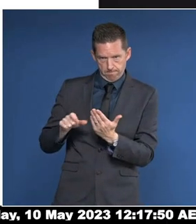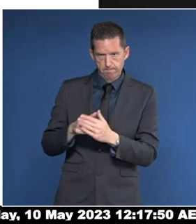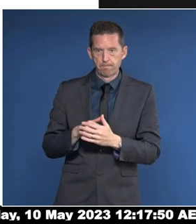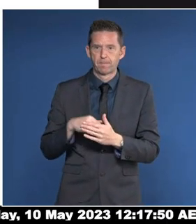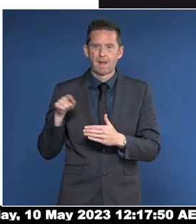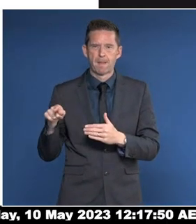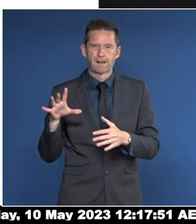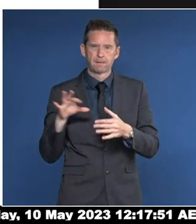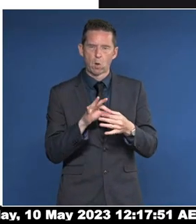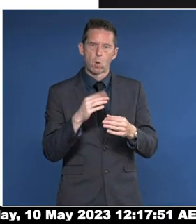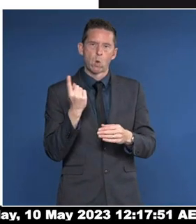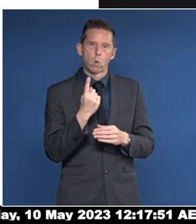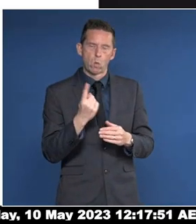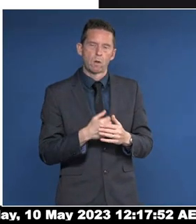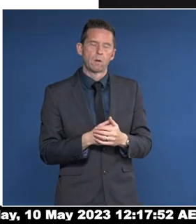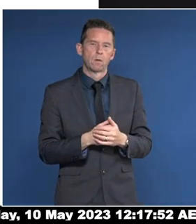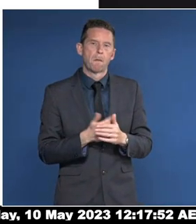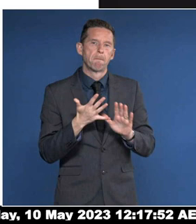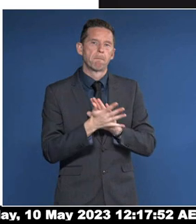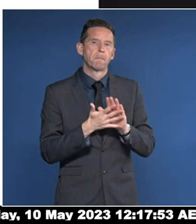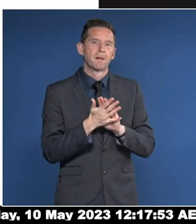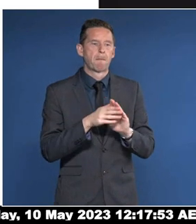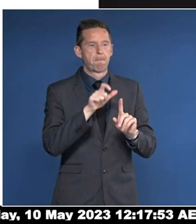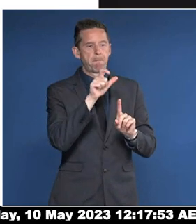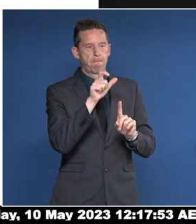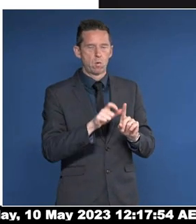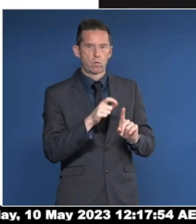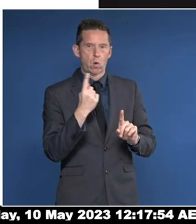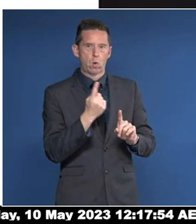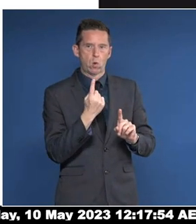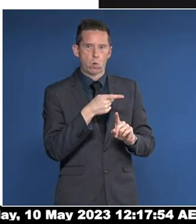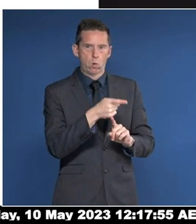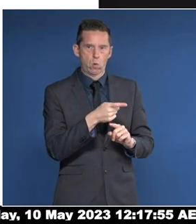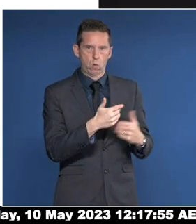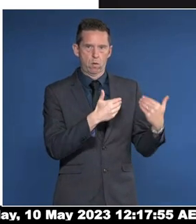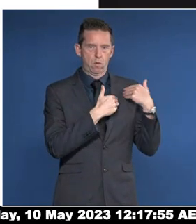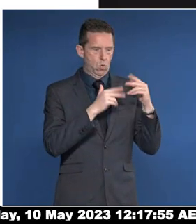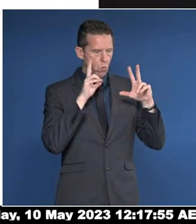person: '... would apply to the person who has lawful care or charge of a child under 16.' MR CLARK: Yes.